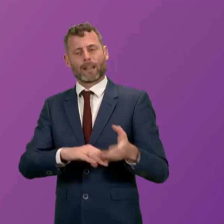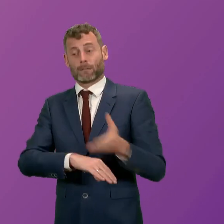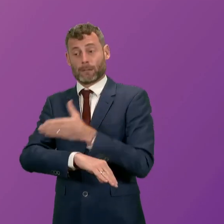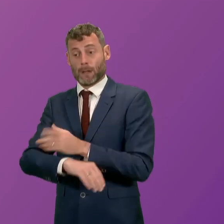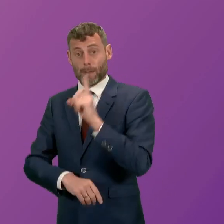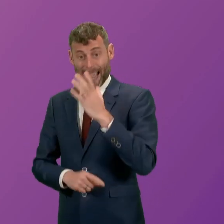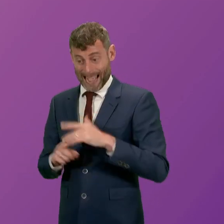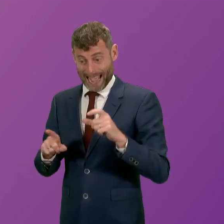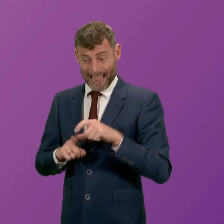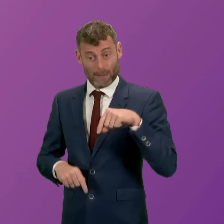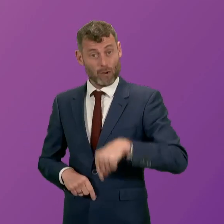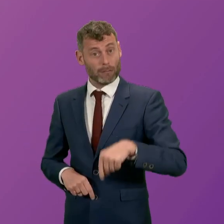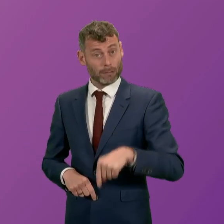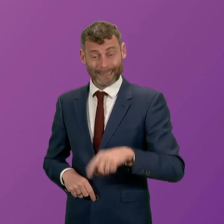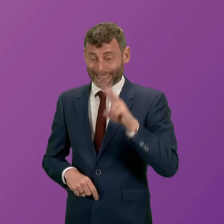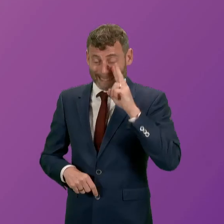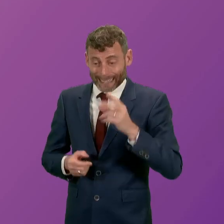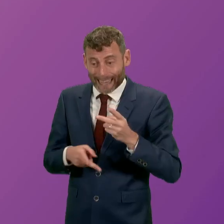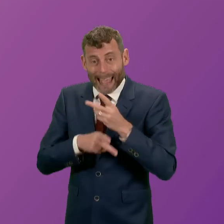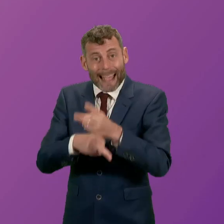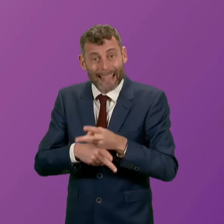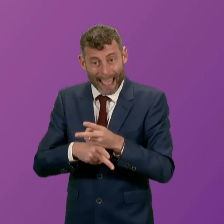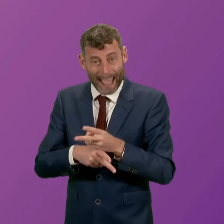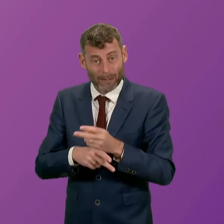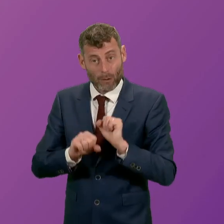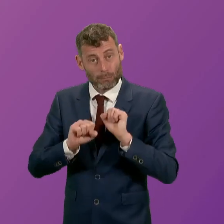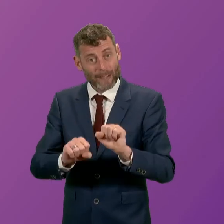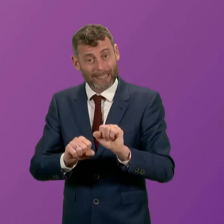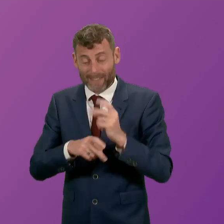forced to make cuts to preventative care and third sector organisations,